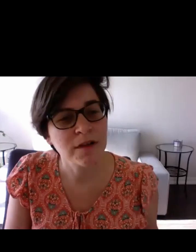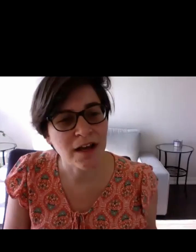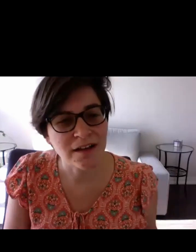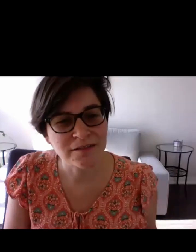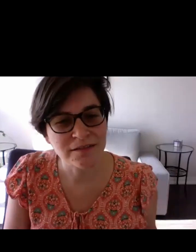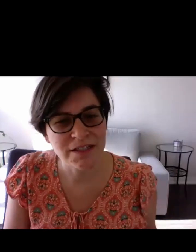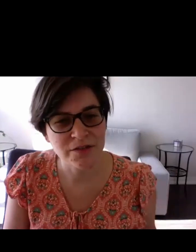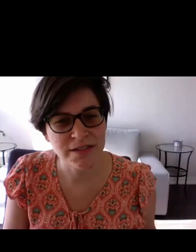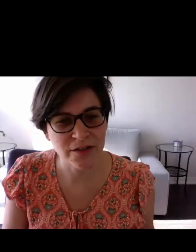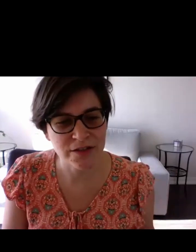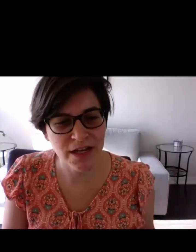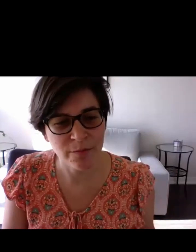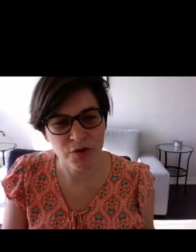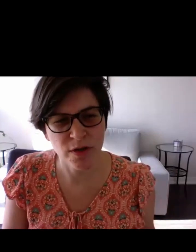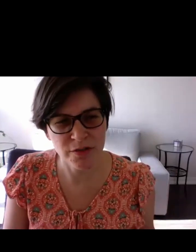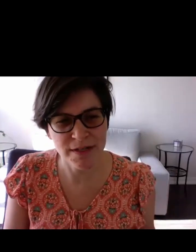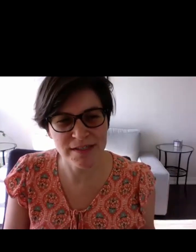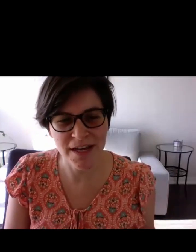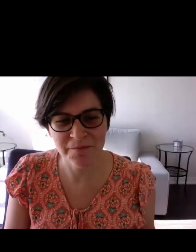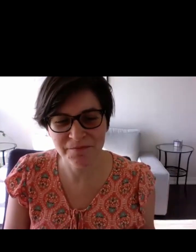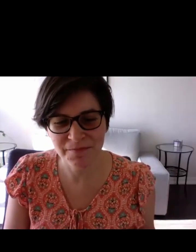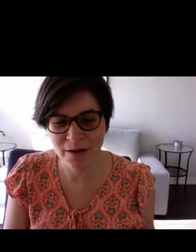Eastern Standard Time or Toronto-based time.